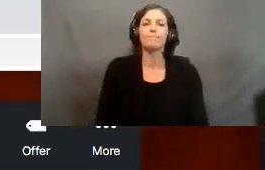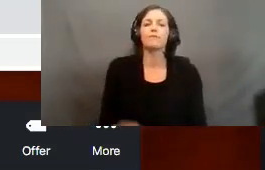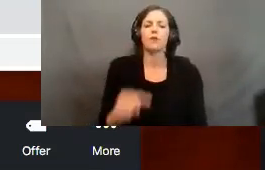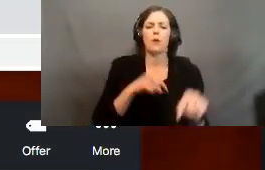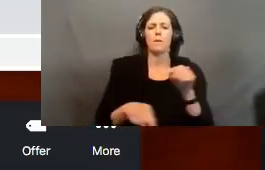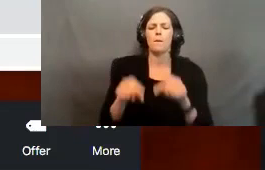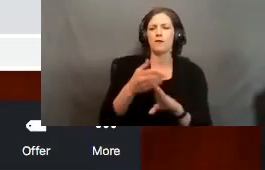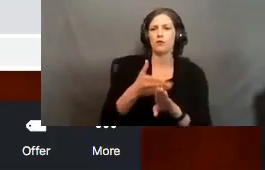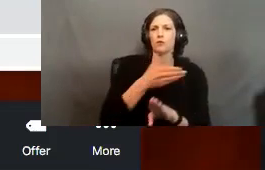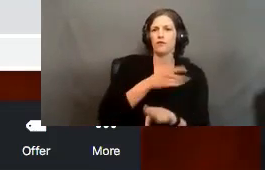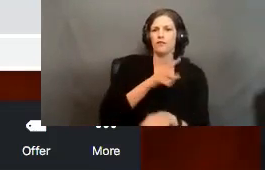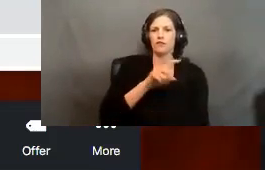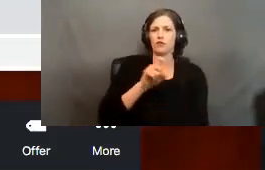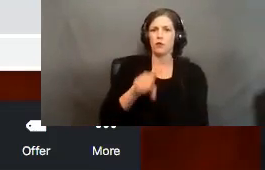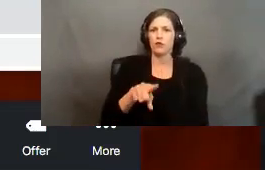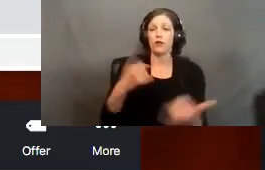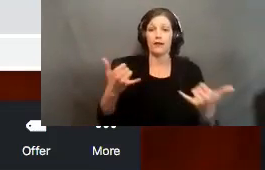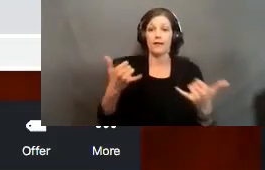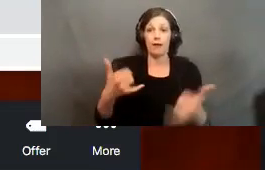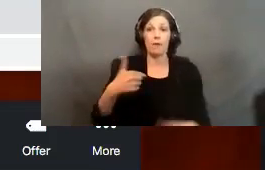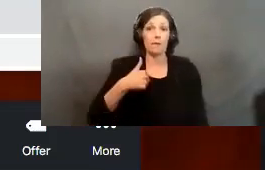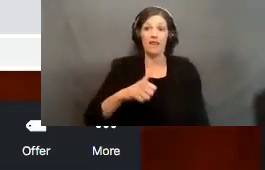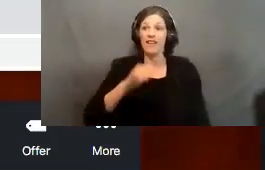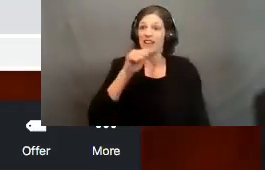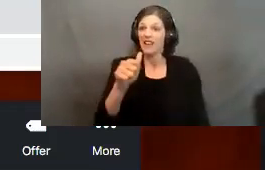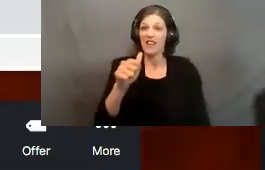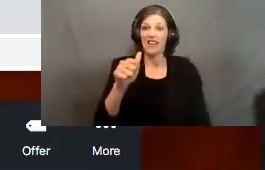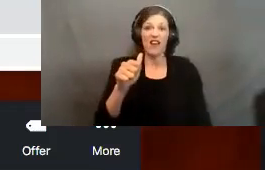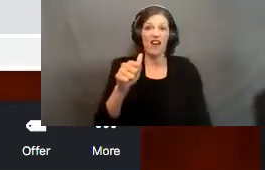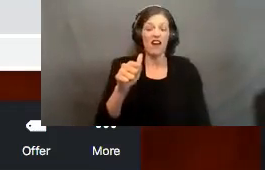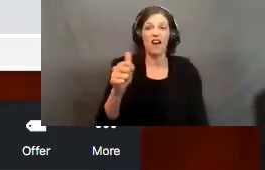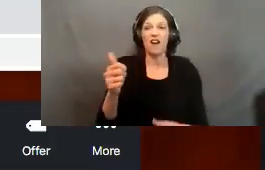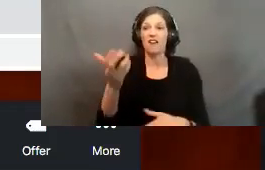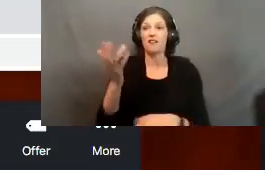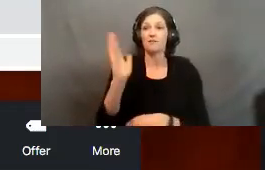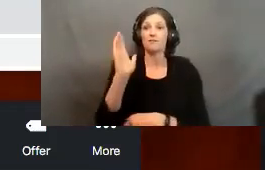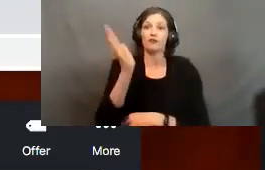12:44:21 You see, this is what the attendees will see